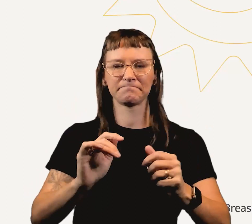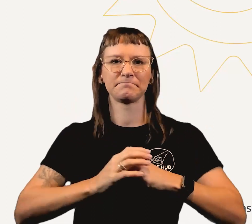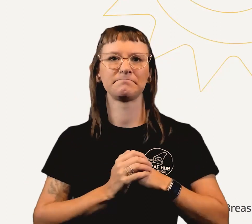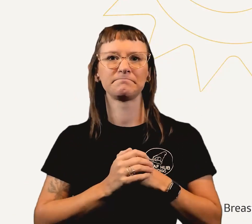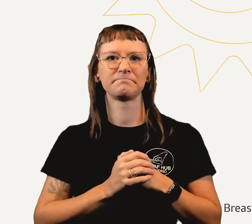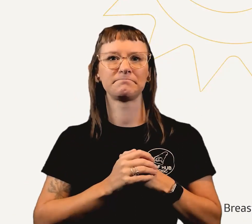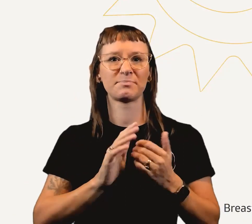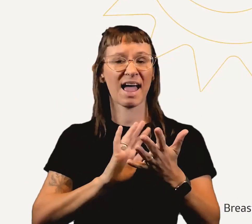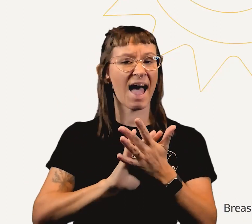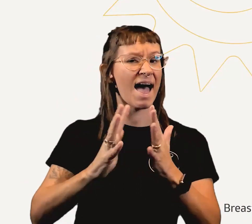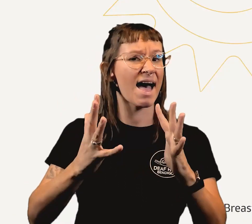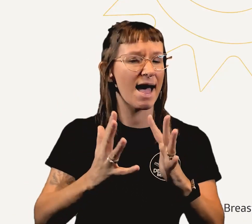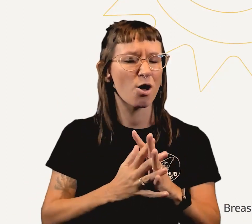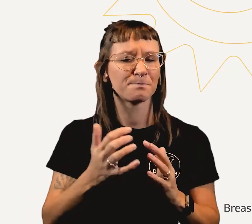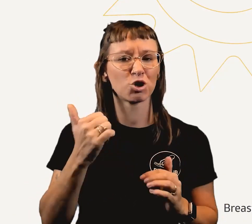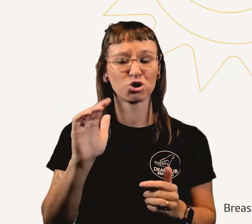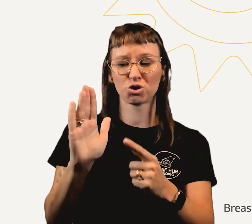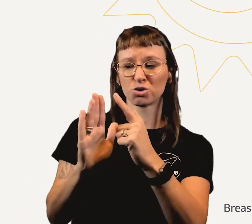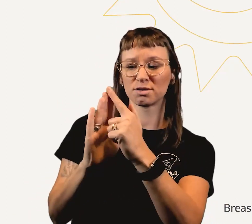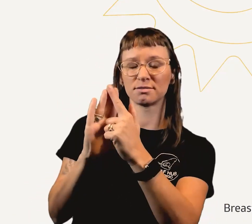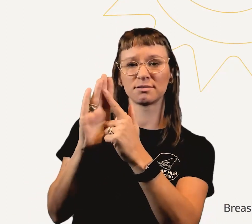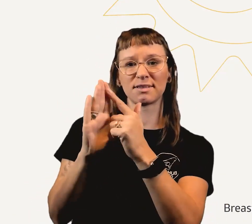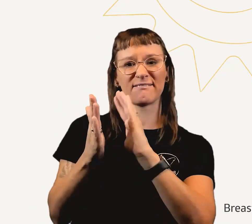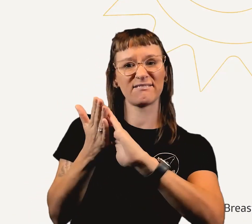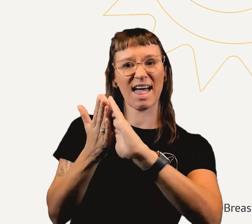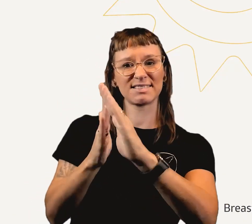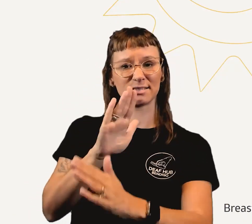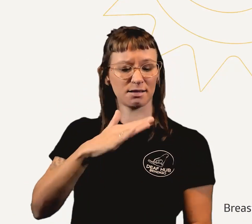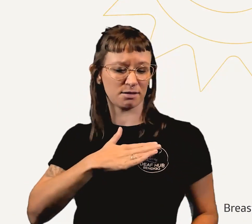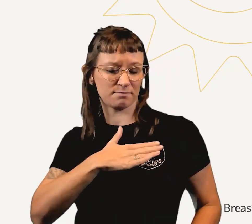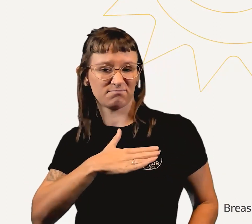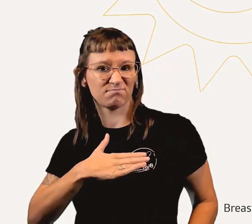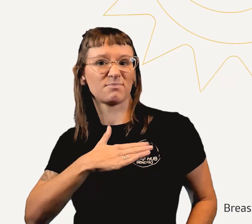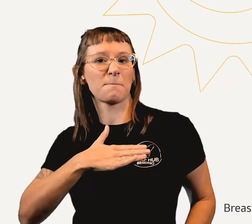Use the flat of your fingers and the finger pads to feel near the surface and deeper in the breast.